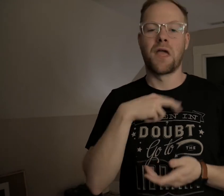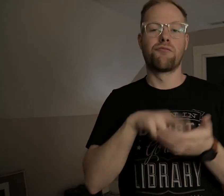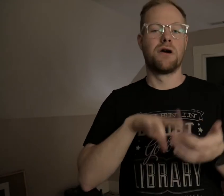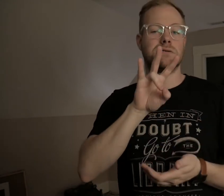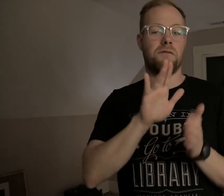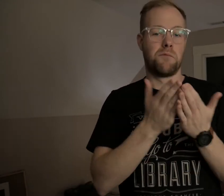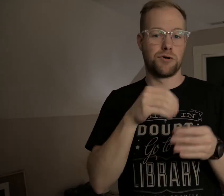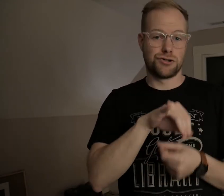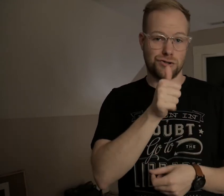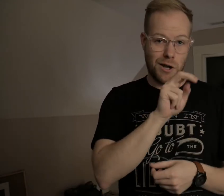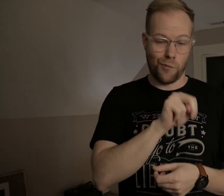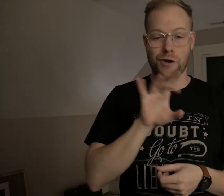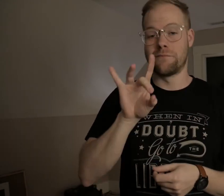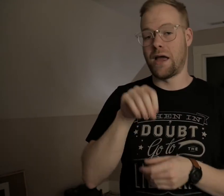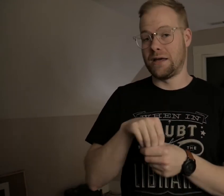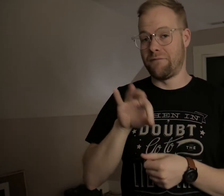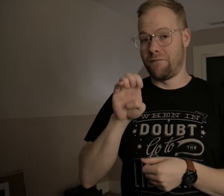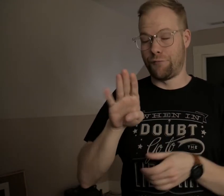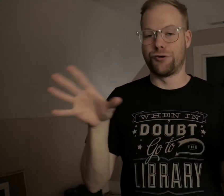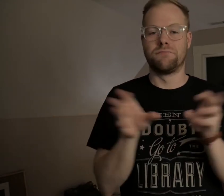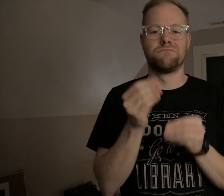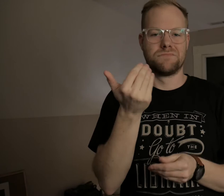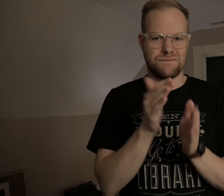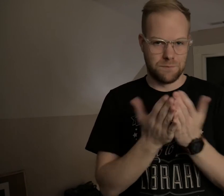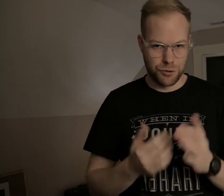I read seven books in January, eight in February, for a total of 15 books.